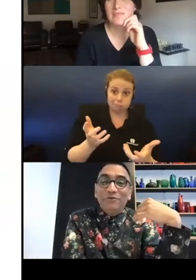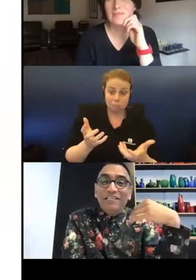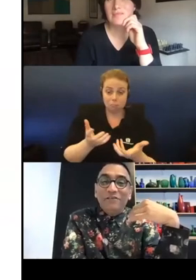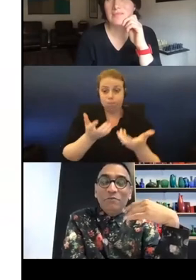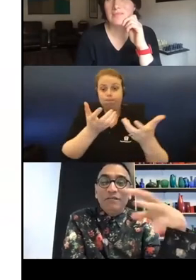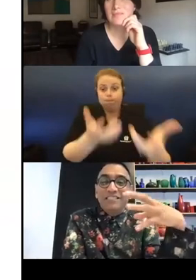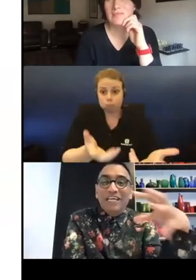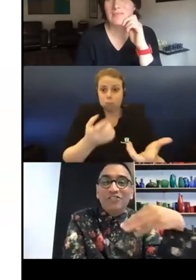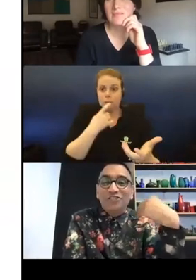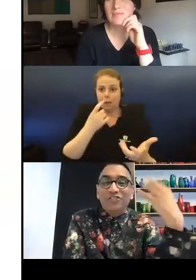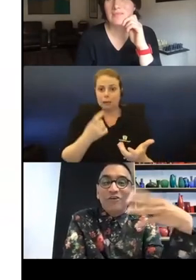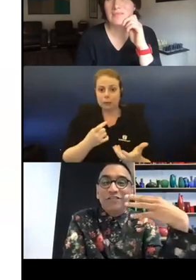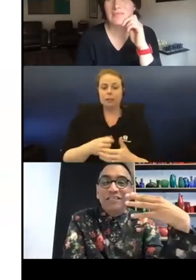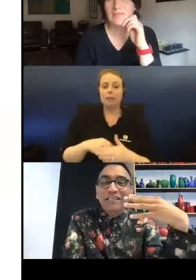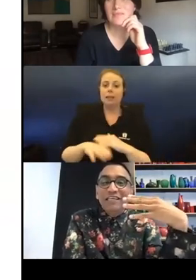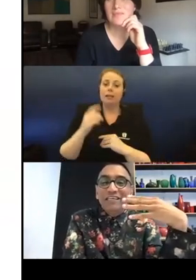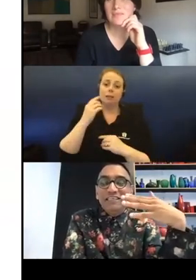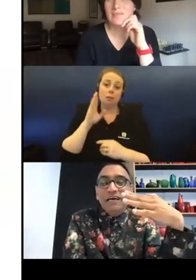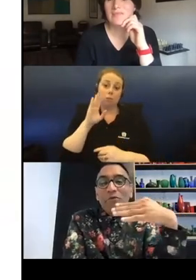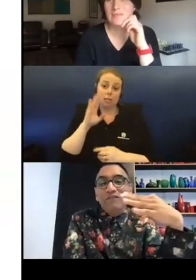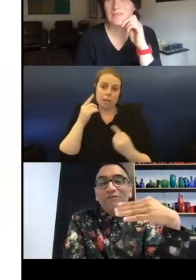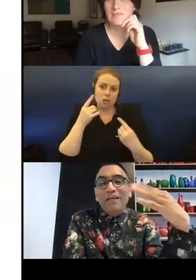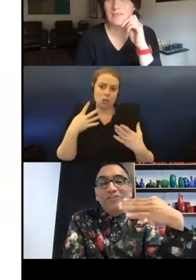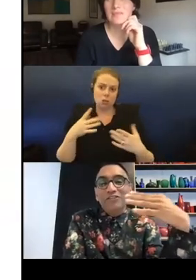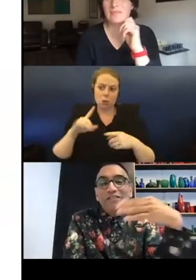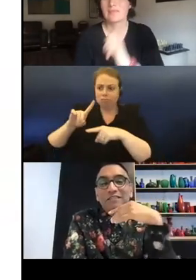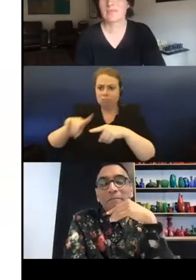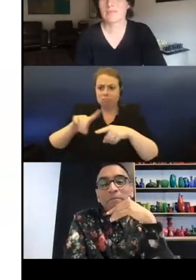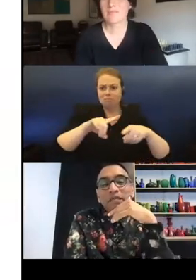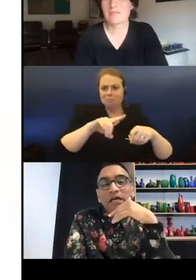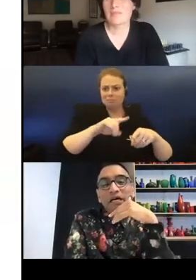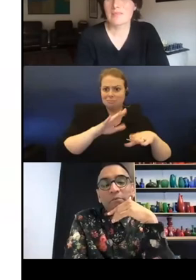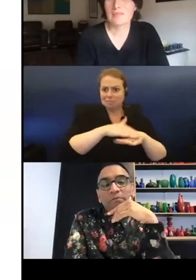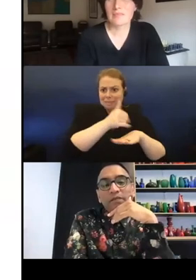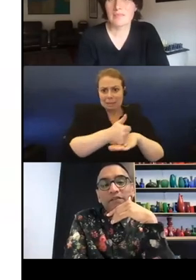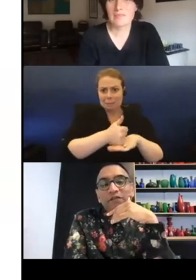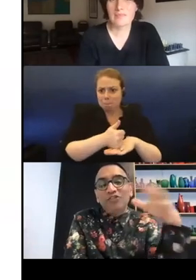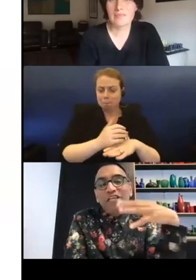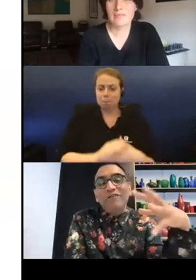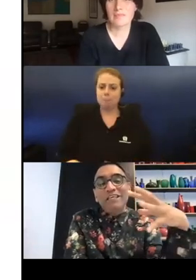your presentation you showed it in a number of iterations um if you could share a little bit